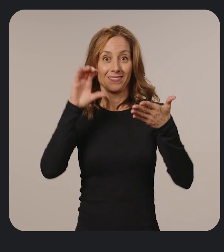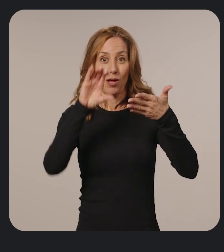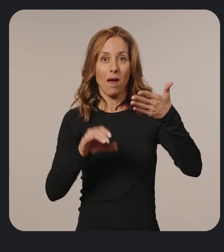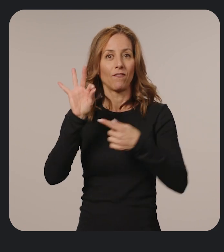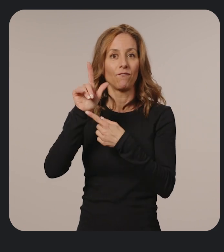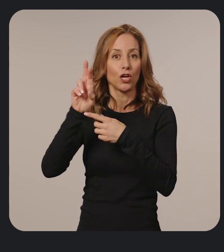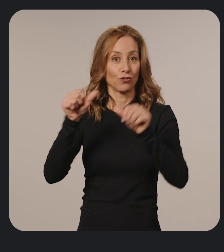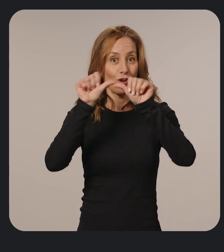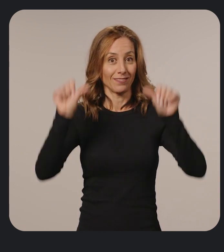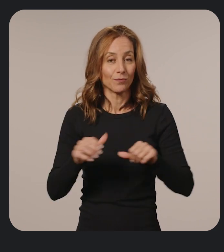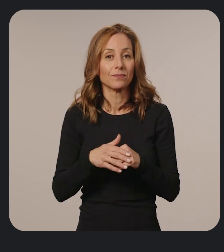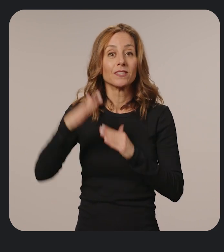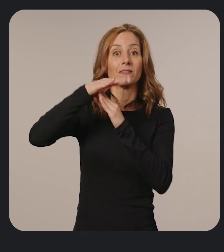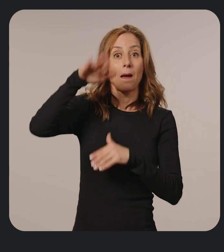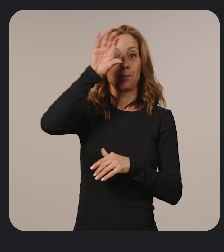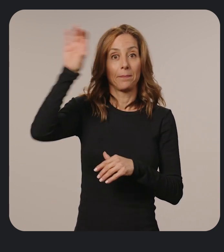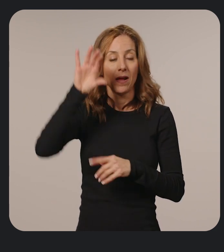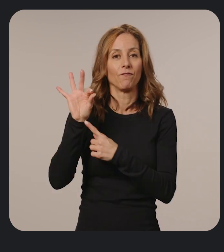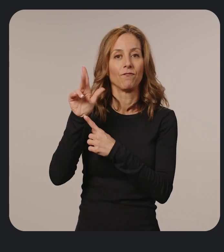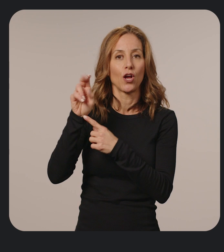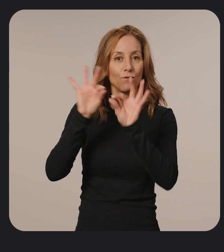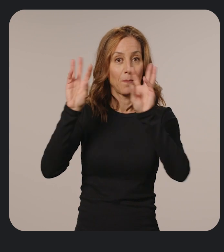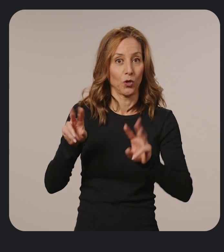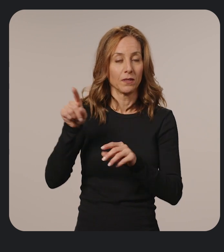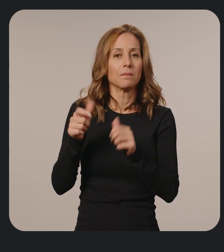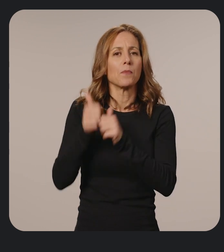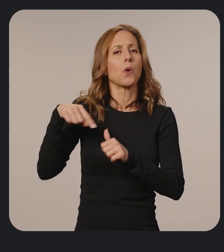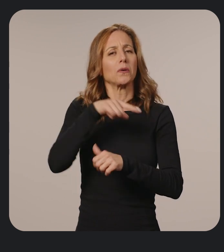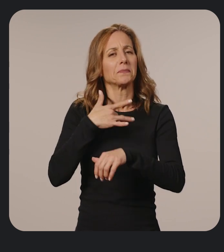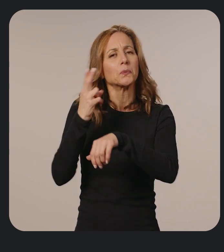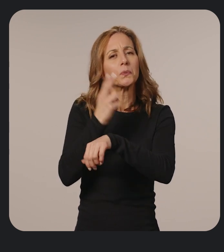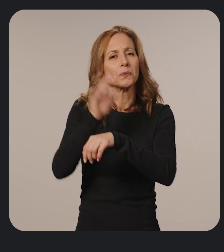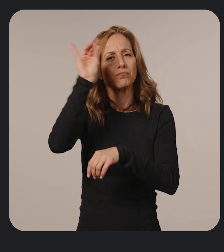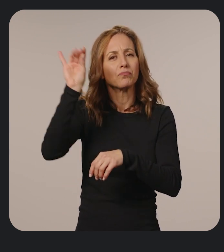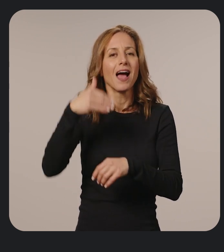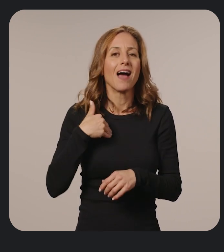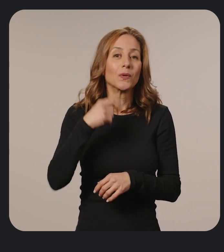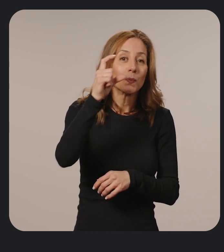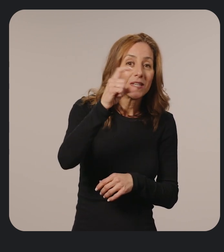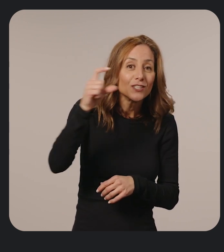This is a diagram of Flutter's architecture. At the top is the Flutter framework, the part most of us spend our time with.